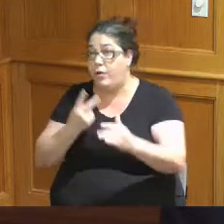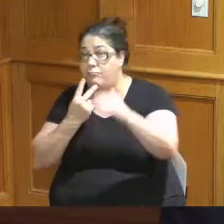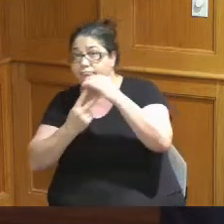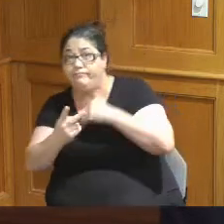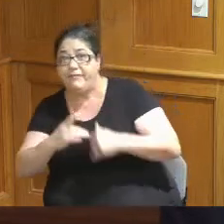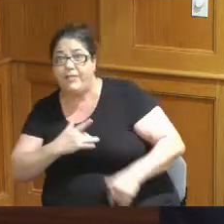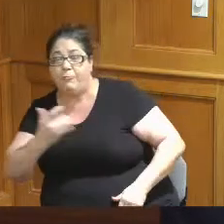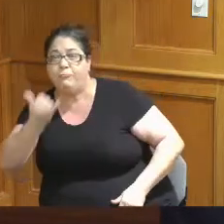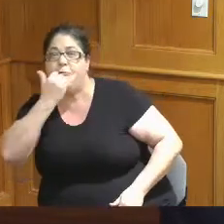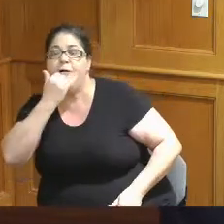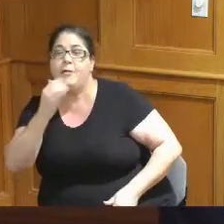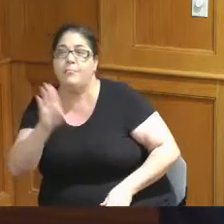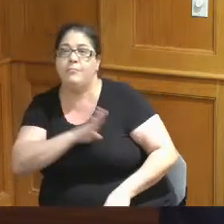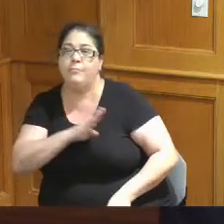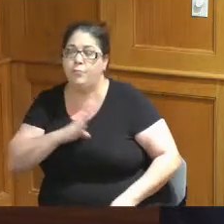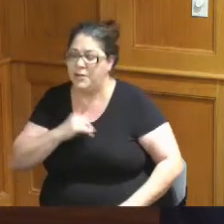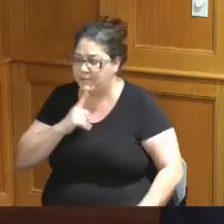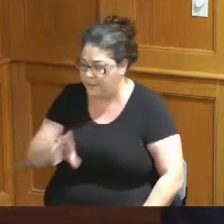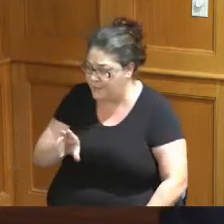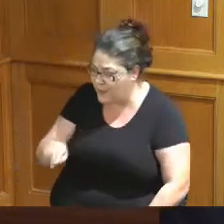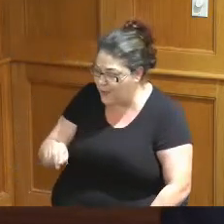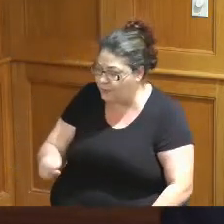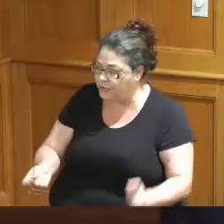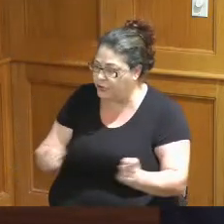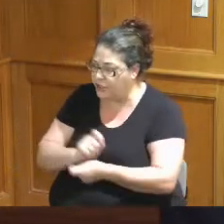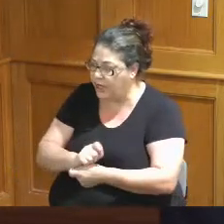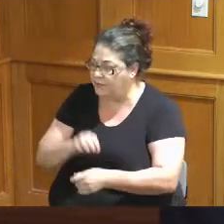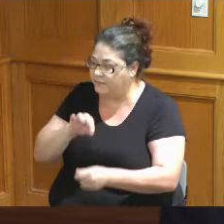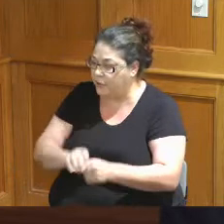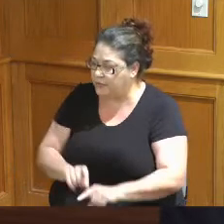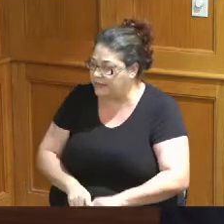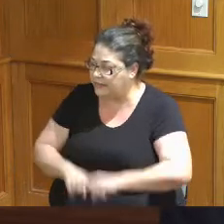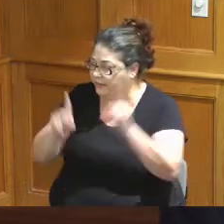the Board will say no you were wrong and so we're going to vote in a different way or we don't want